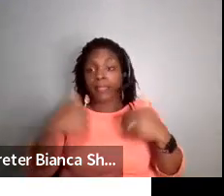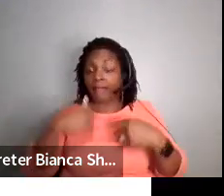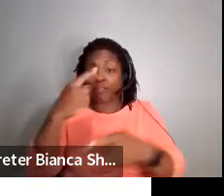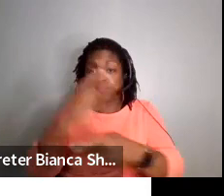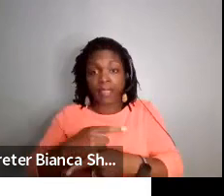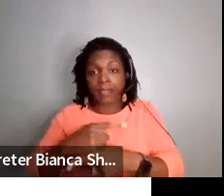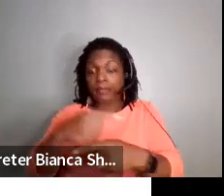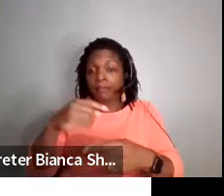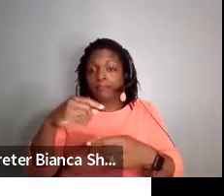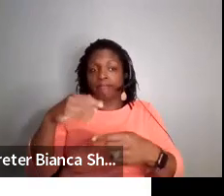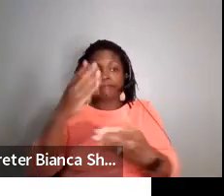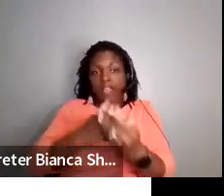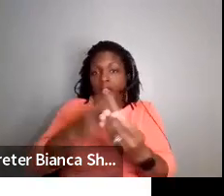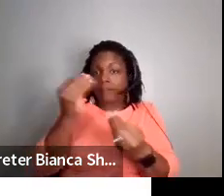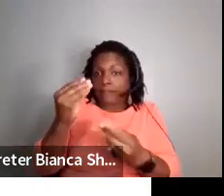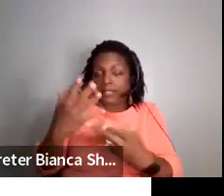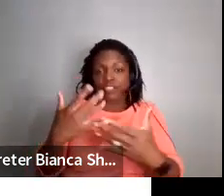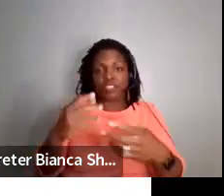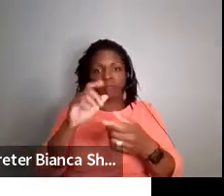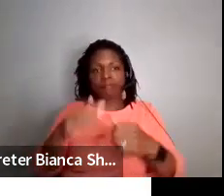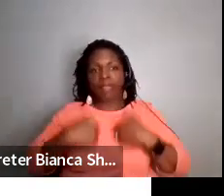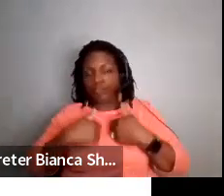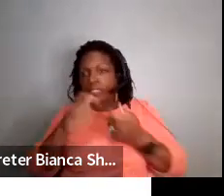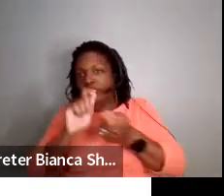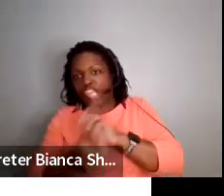They had changed their address, we were not able to trace the student.